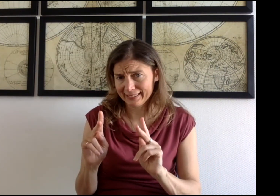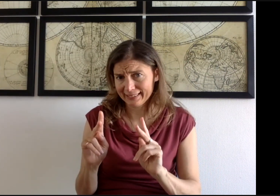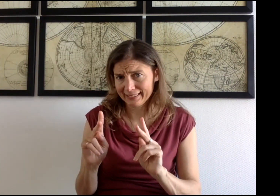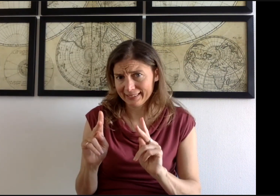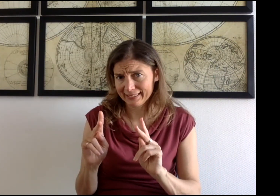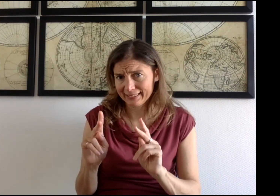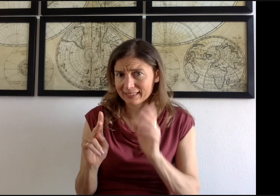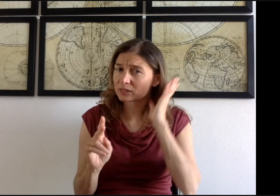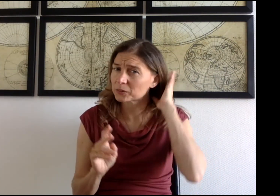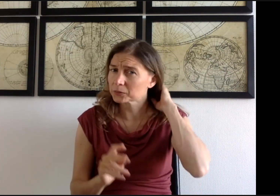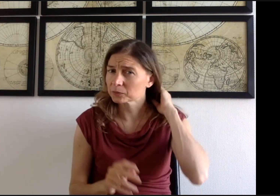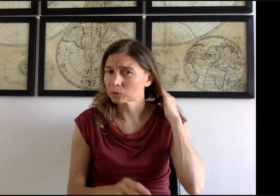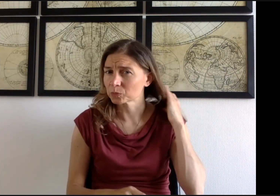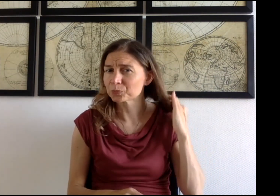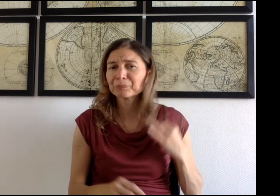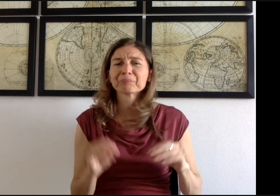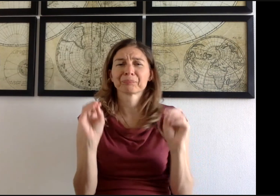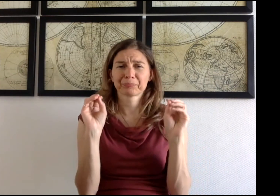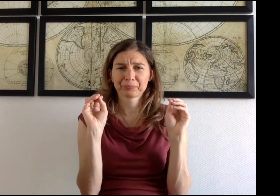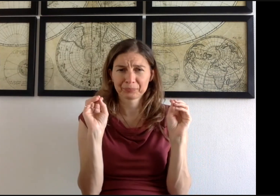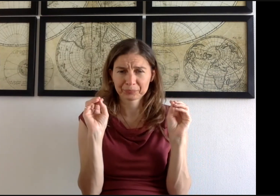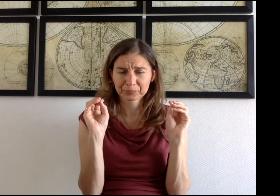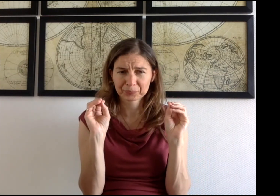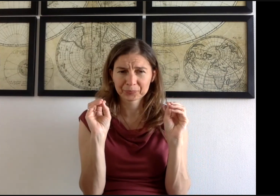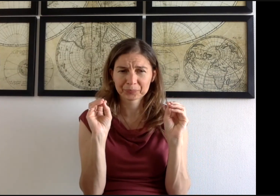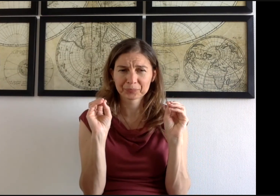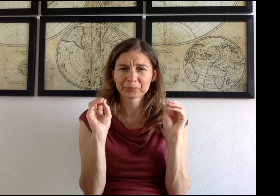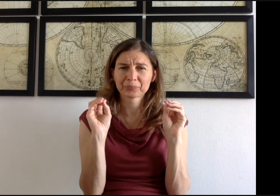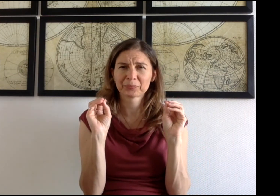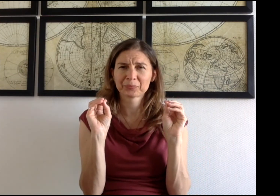So we will...